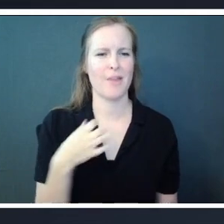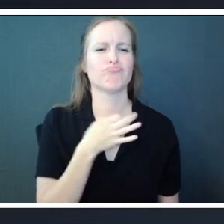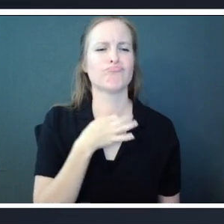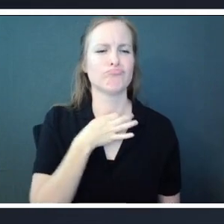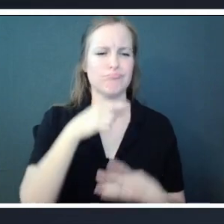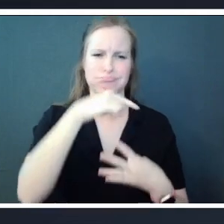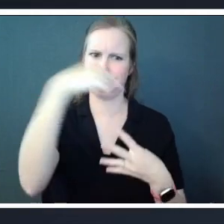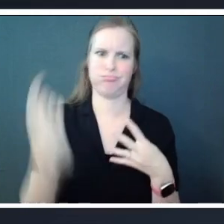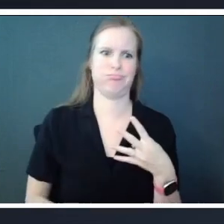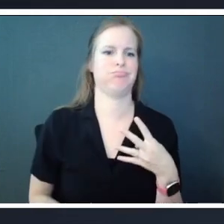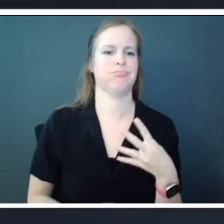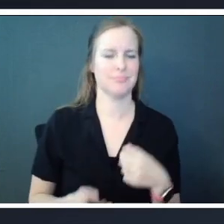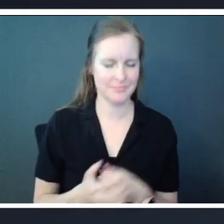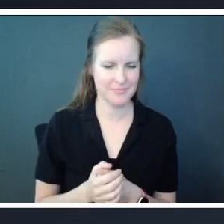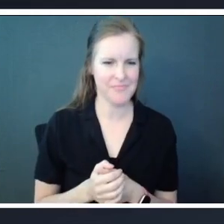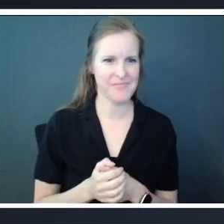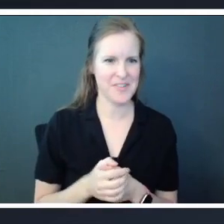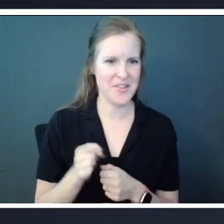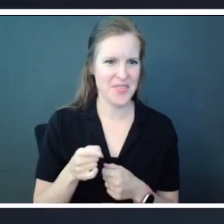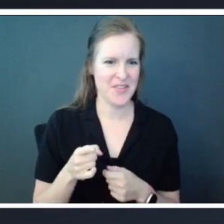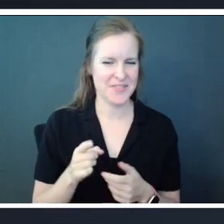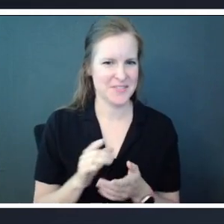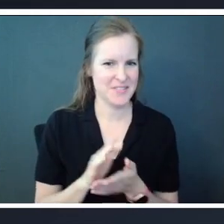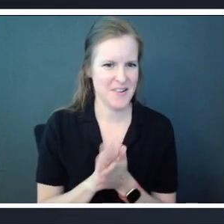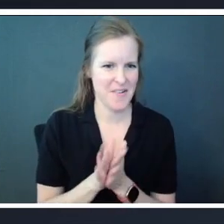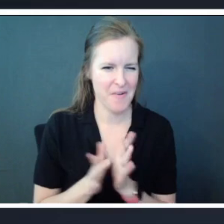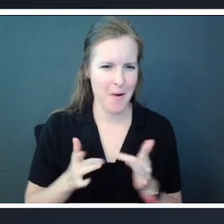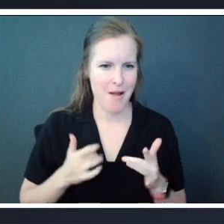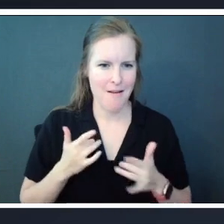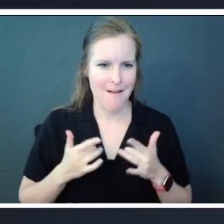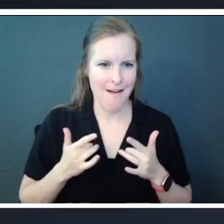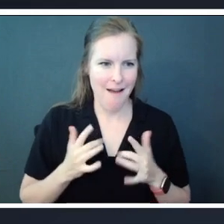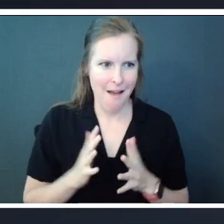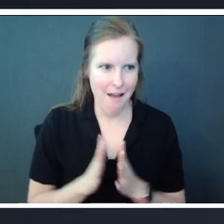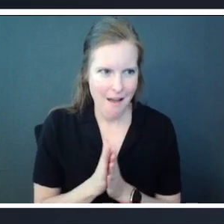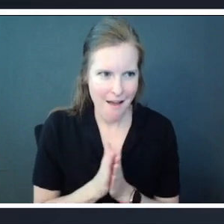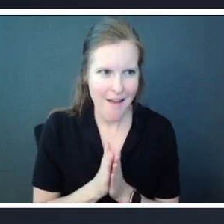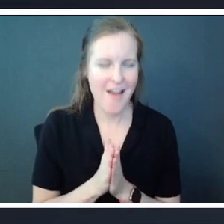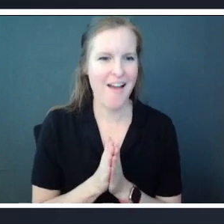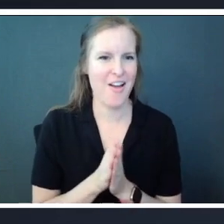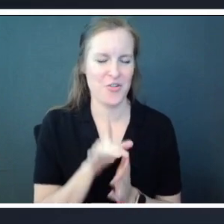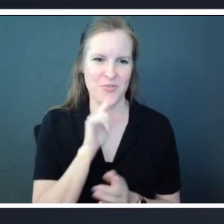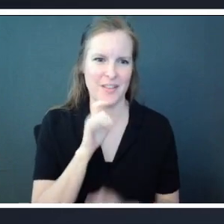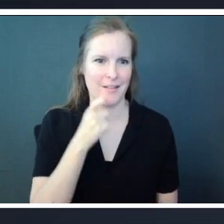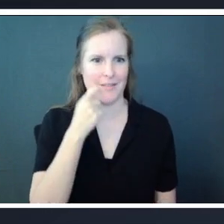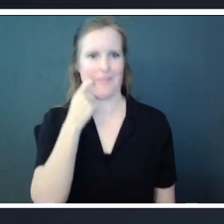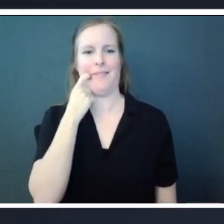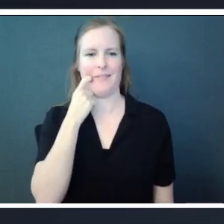And this builds excitement and it can be a great lead in resource for showing your students what's